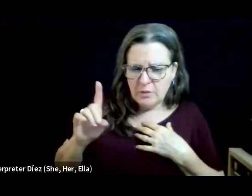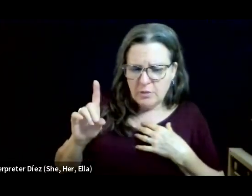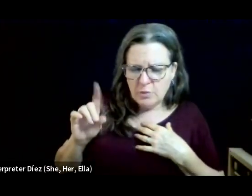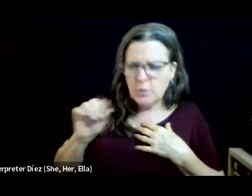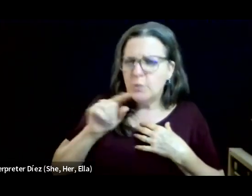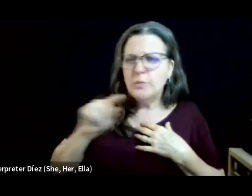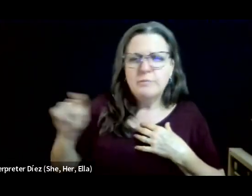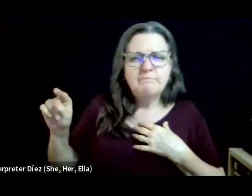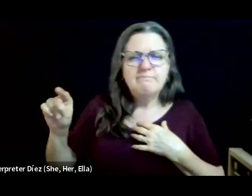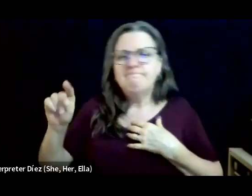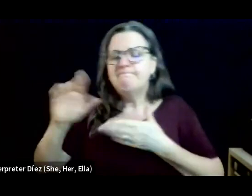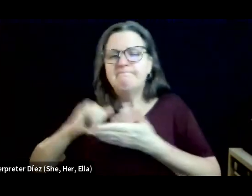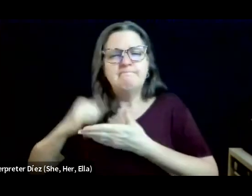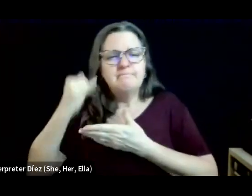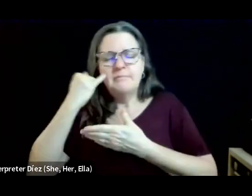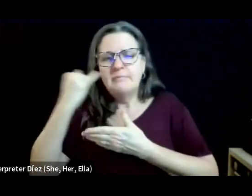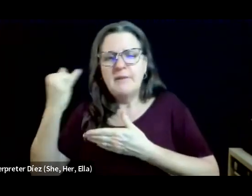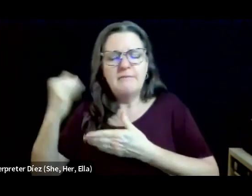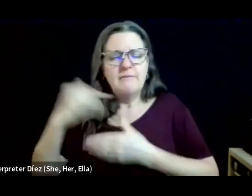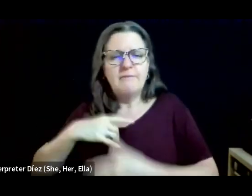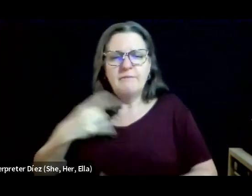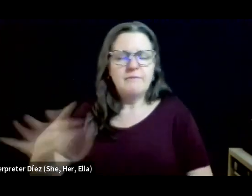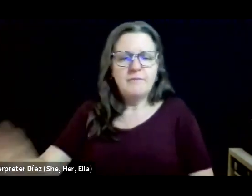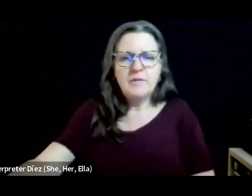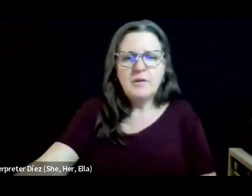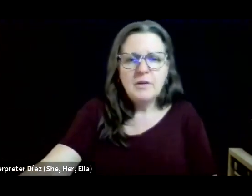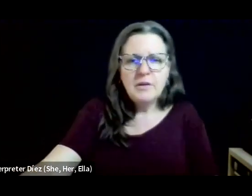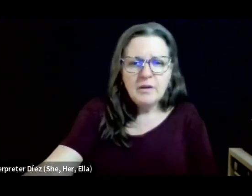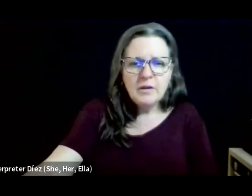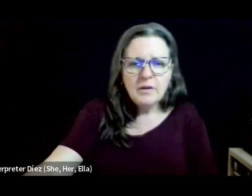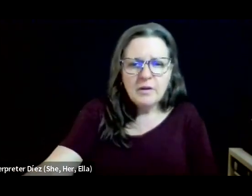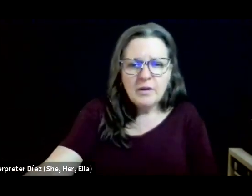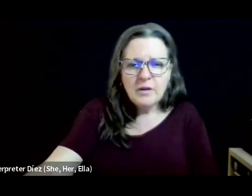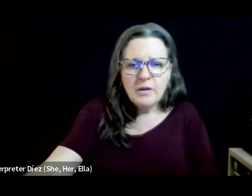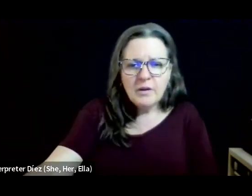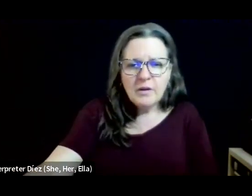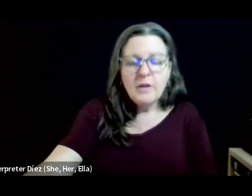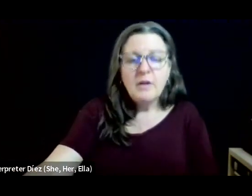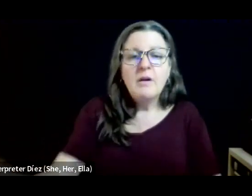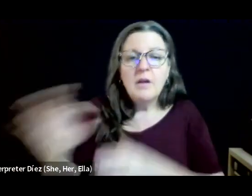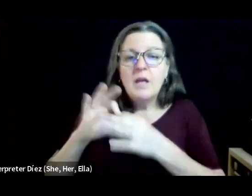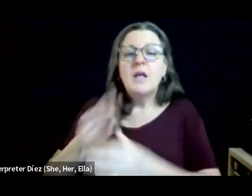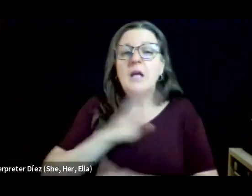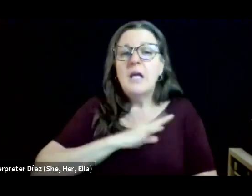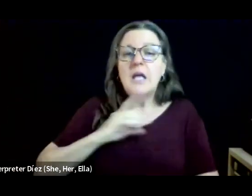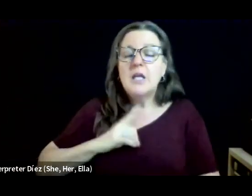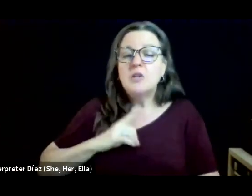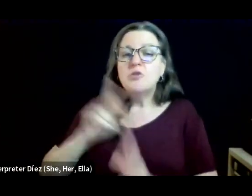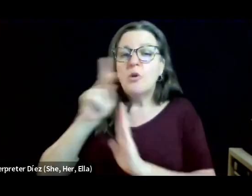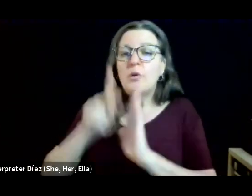Sir, if you look farther down in the Board's policy, it identifies- the final paragraph identifies